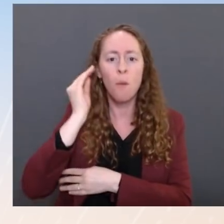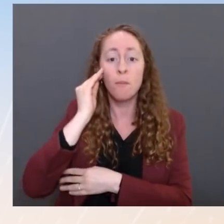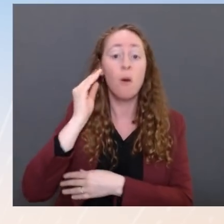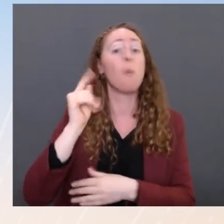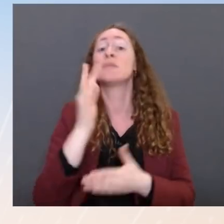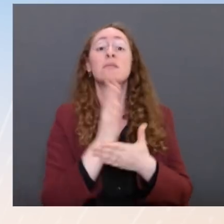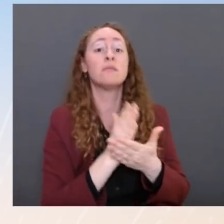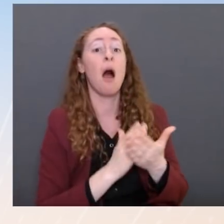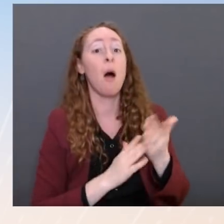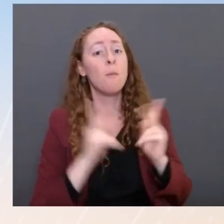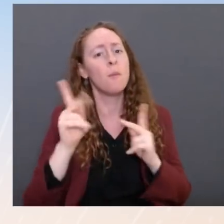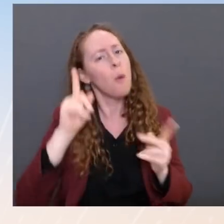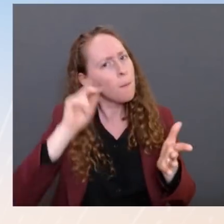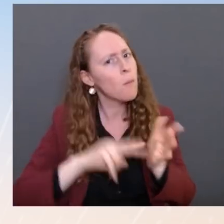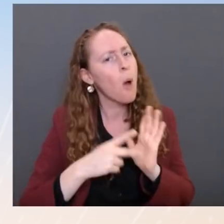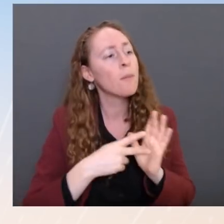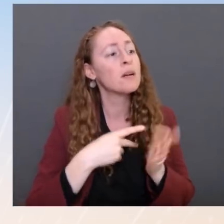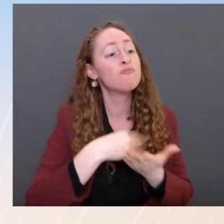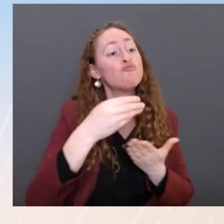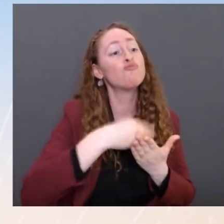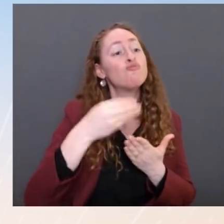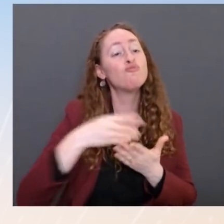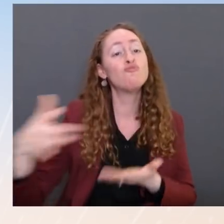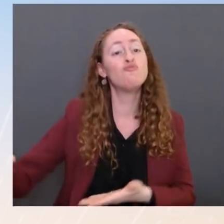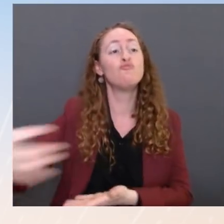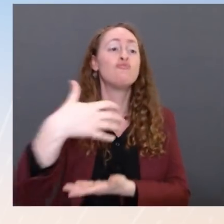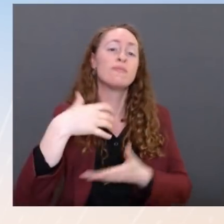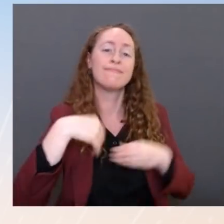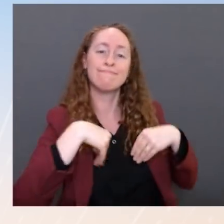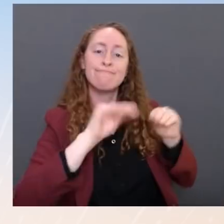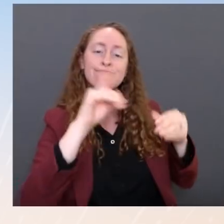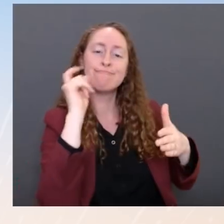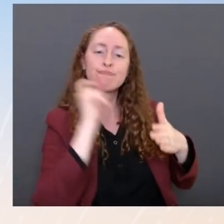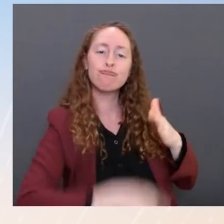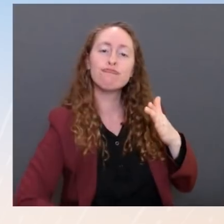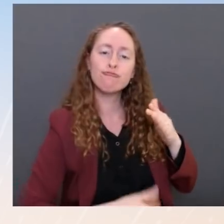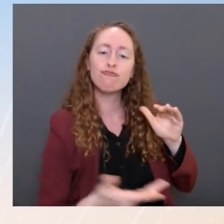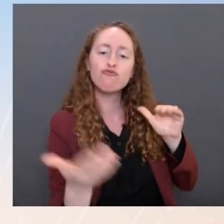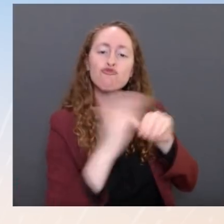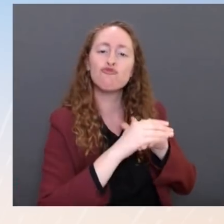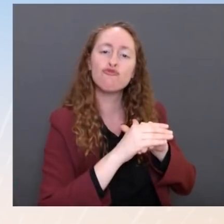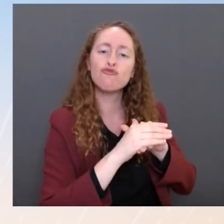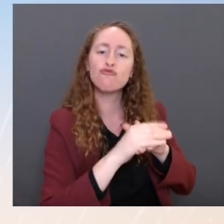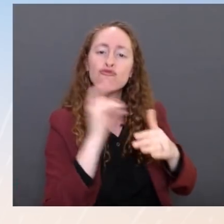which is where we have a concern. But since the reca- -- recall, we've been working nonstop to address